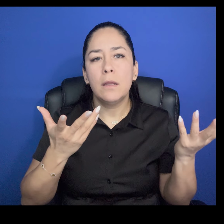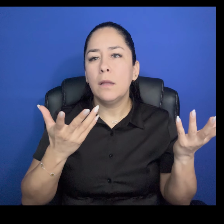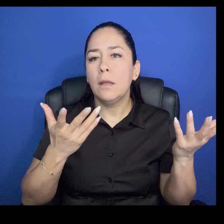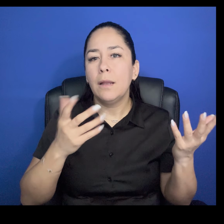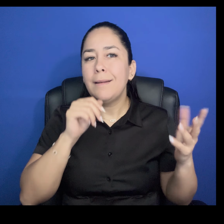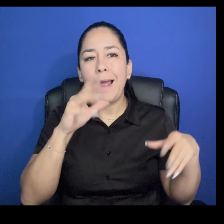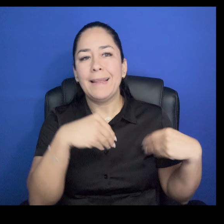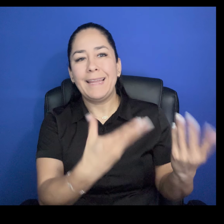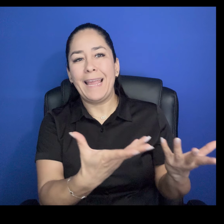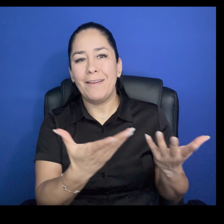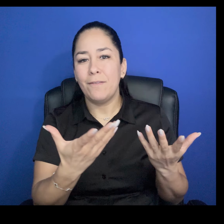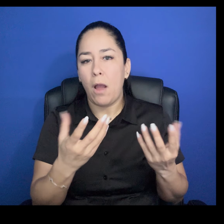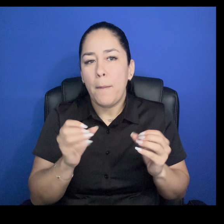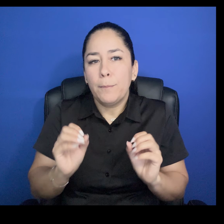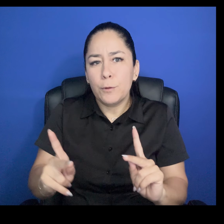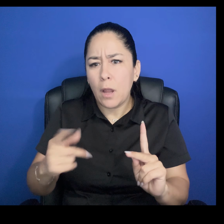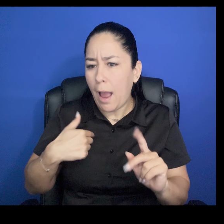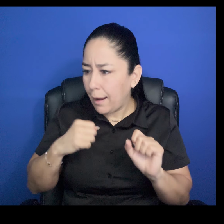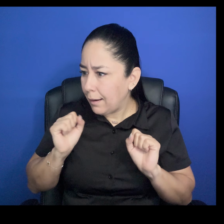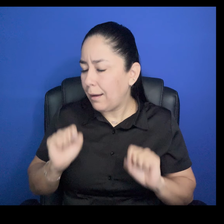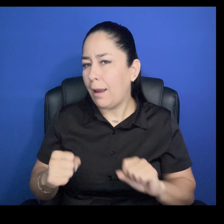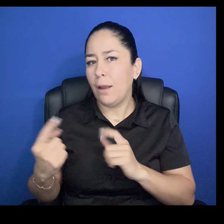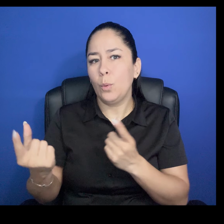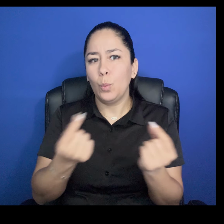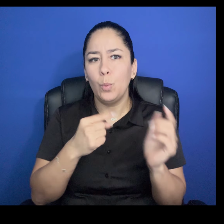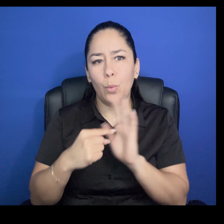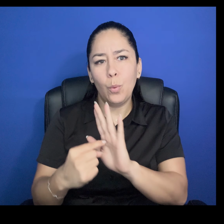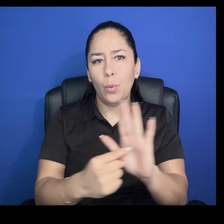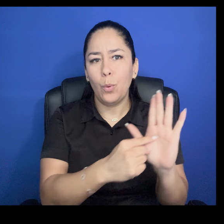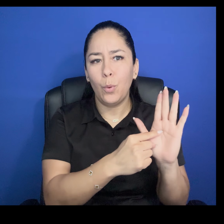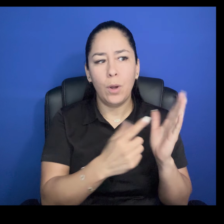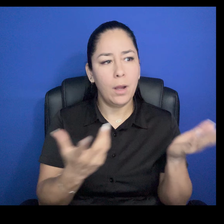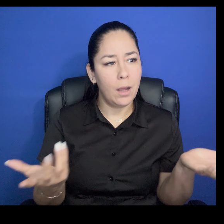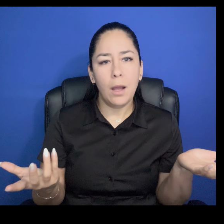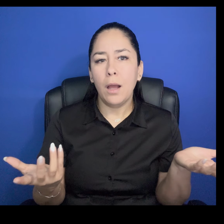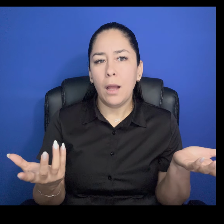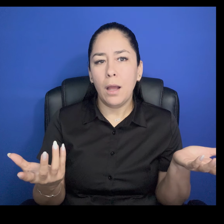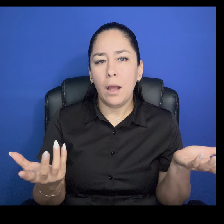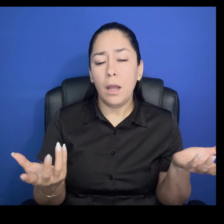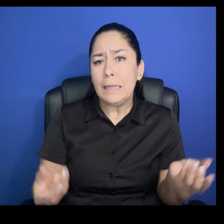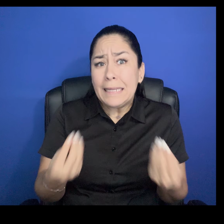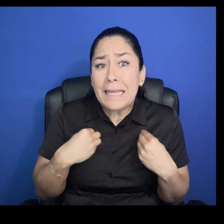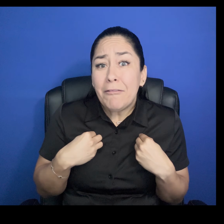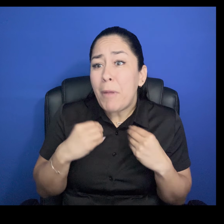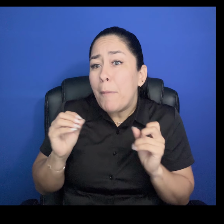you know, that I can do things or even, giving me an opportunity to try things, right?